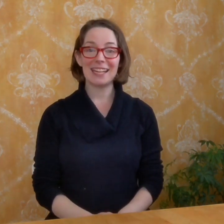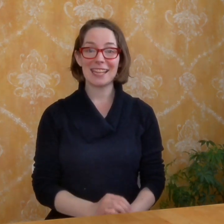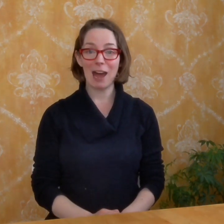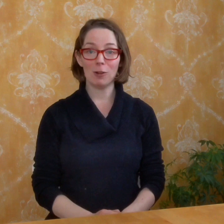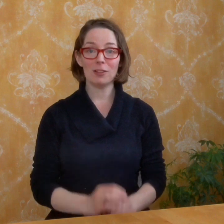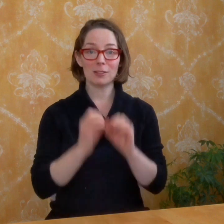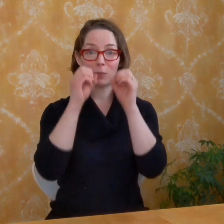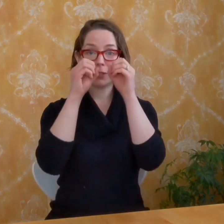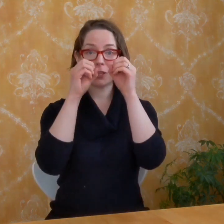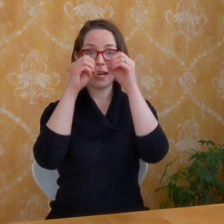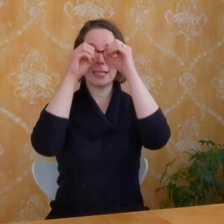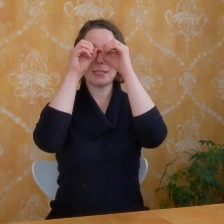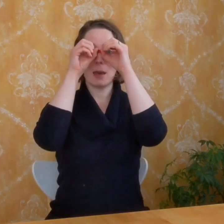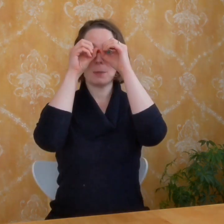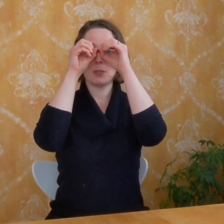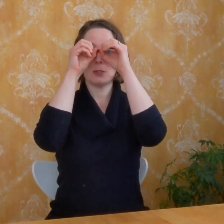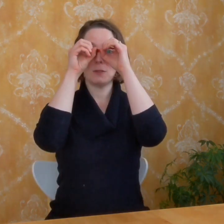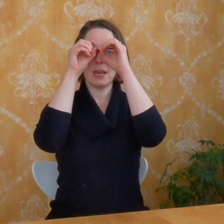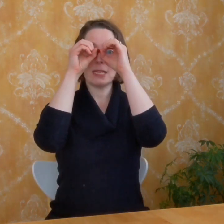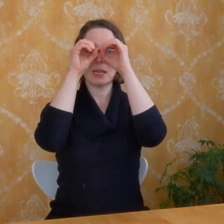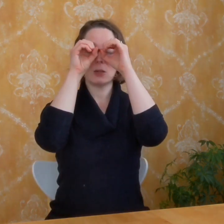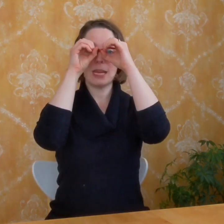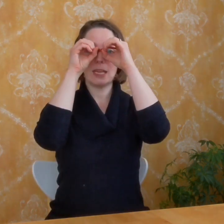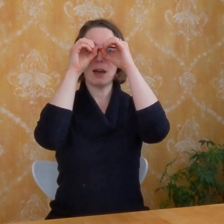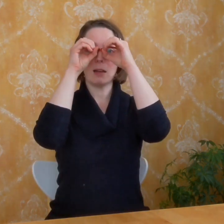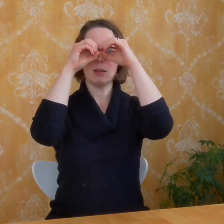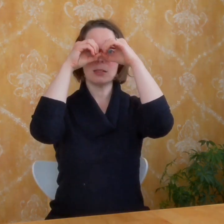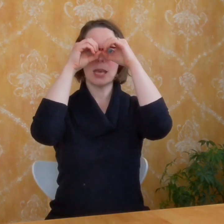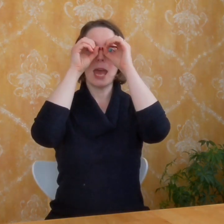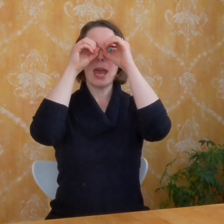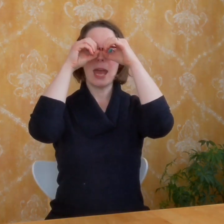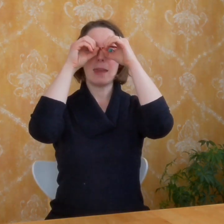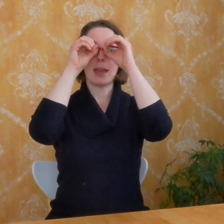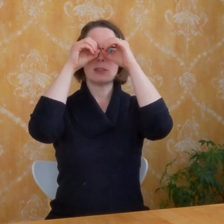is owl so you will put your hands up to your face like you are making goggles and that's